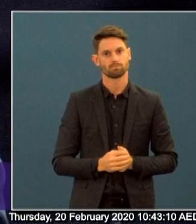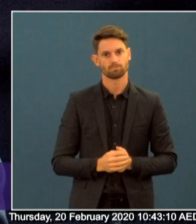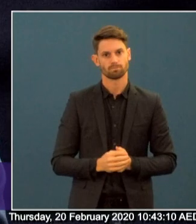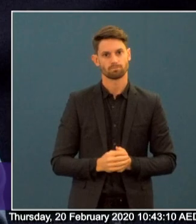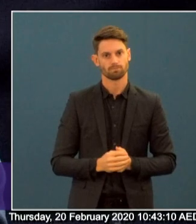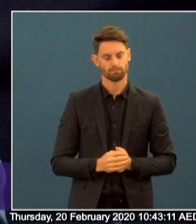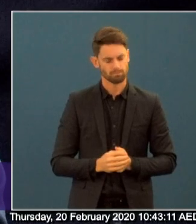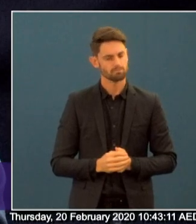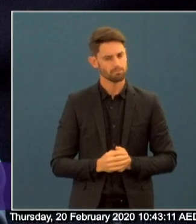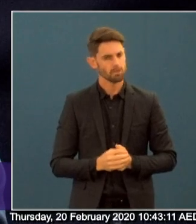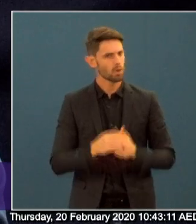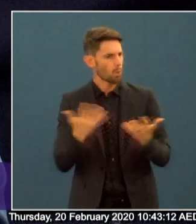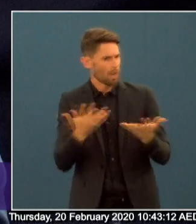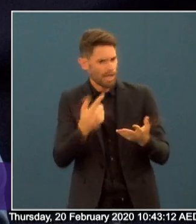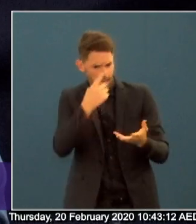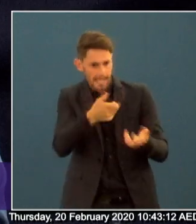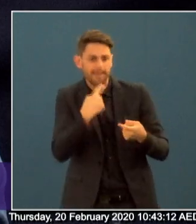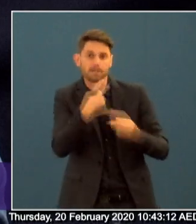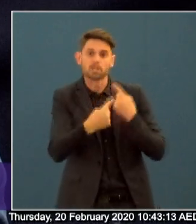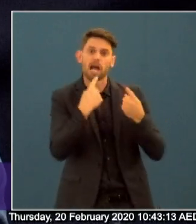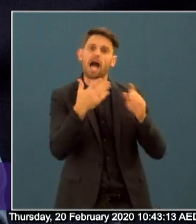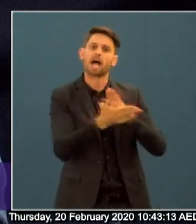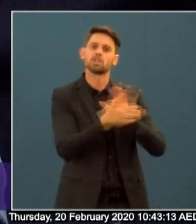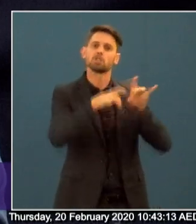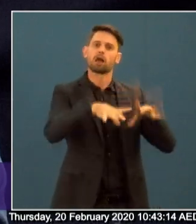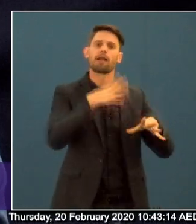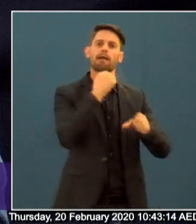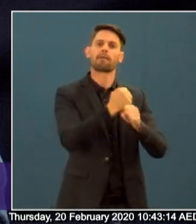the Australian Bureau of Statistics collection of census data